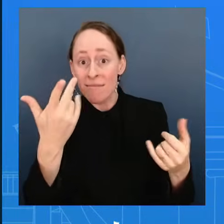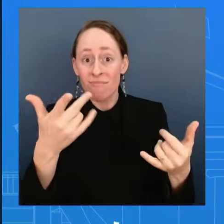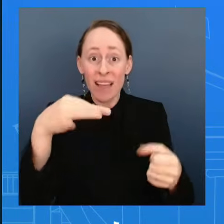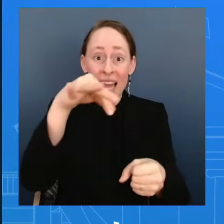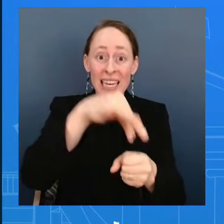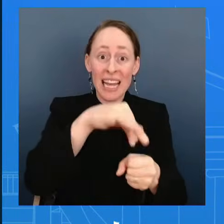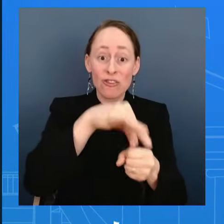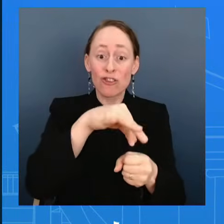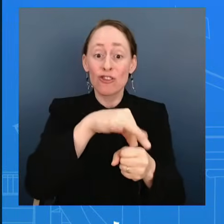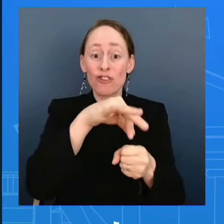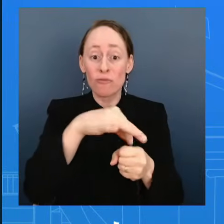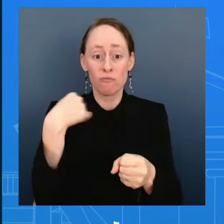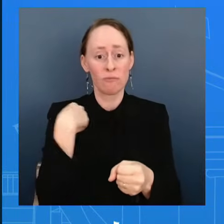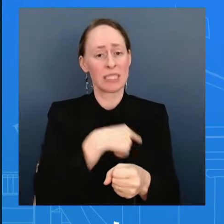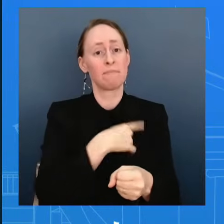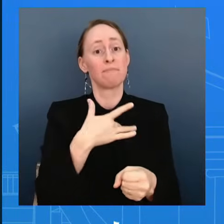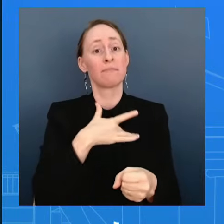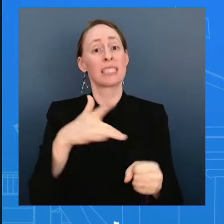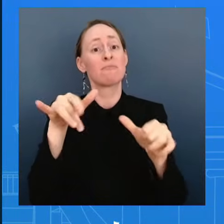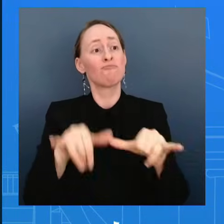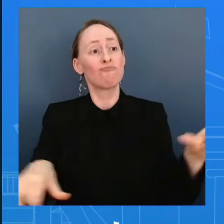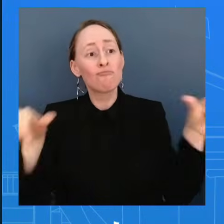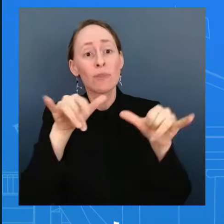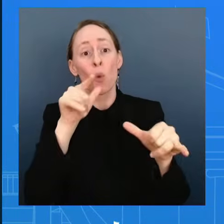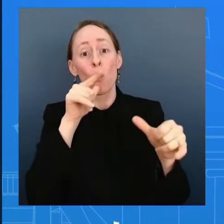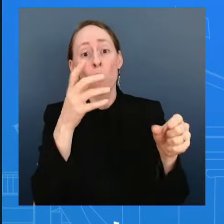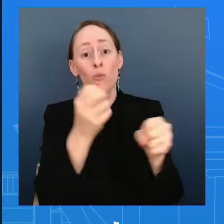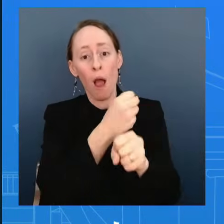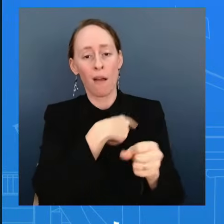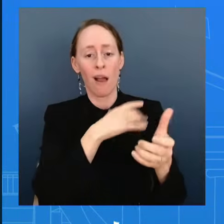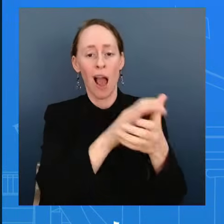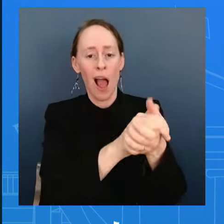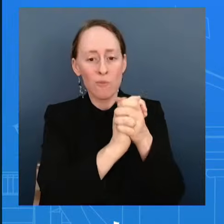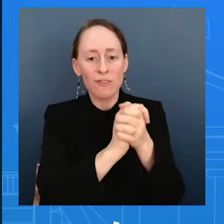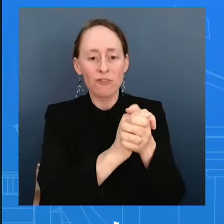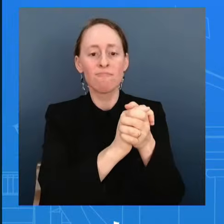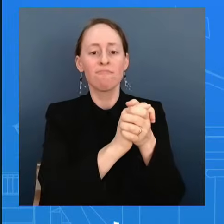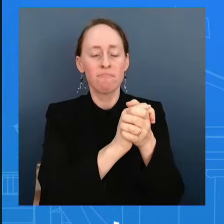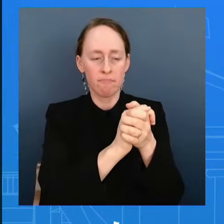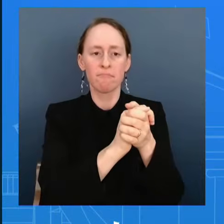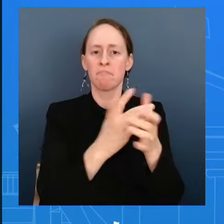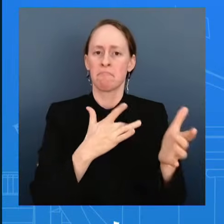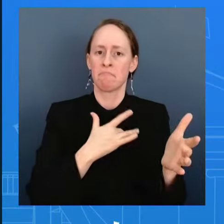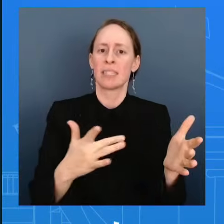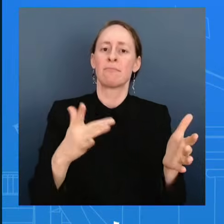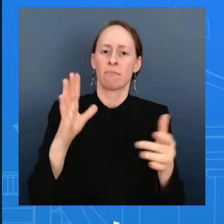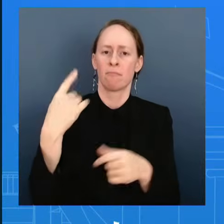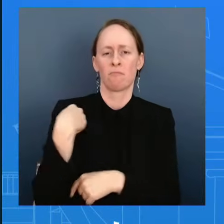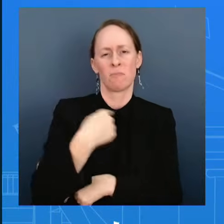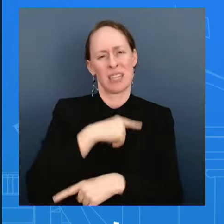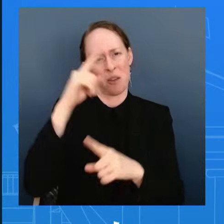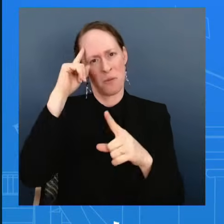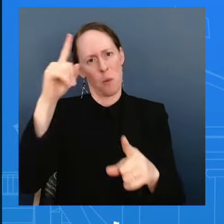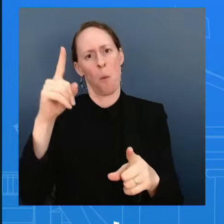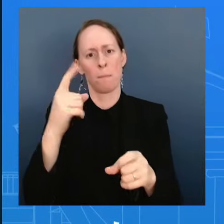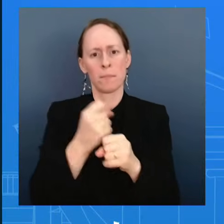or what needs to happen in a region -- right? and in -- in this particular instance, de-escalating tension in a particular region,